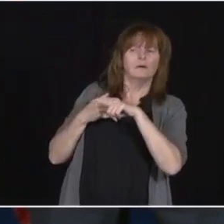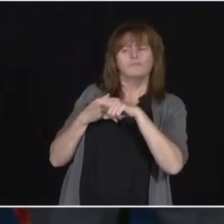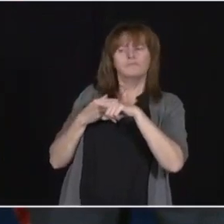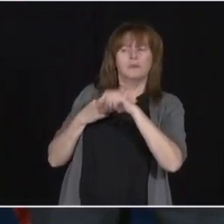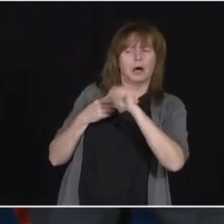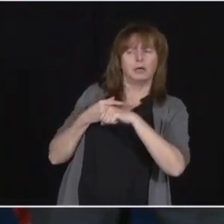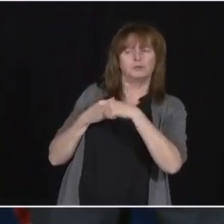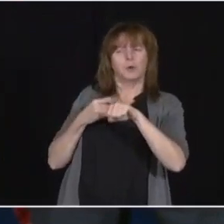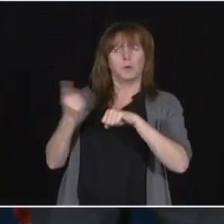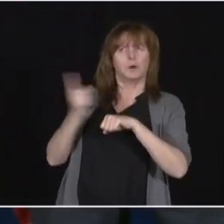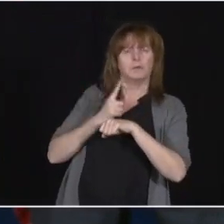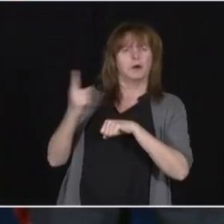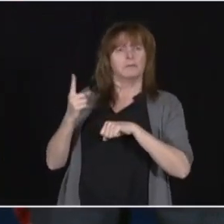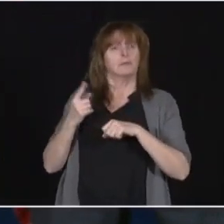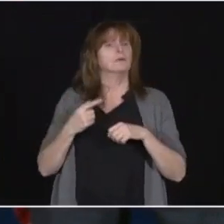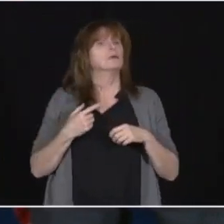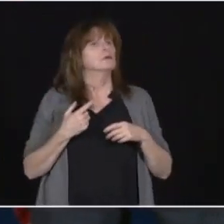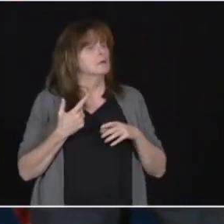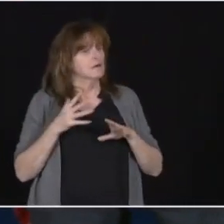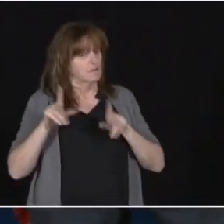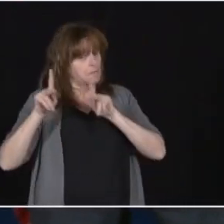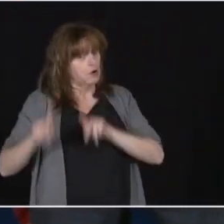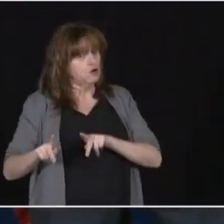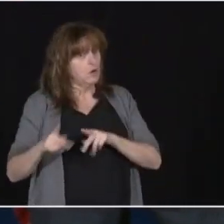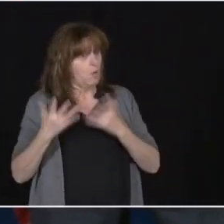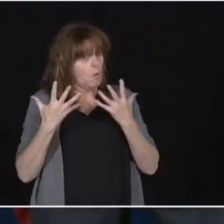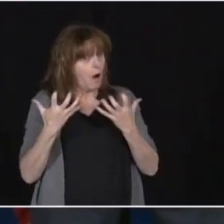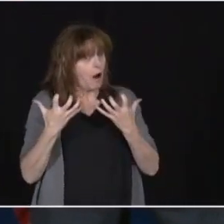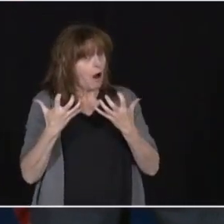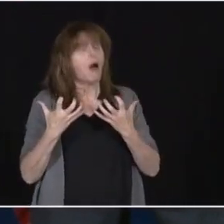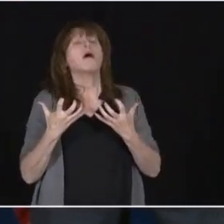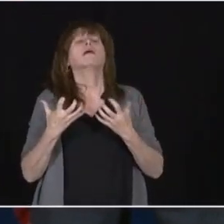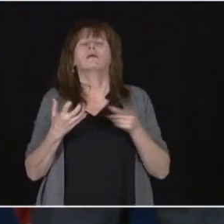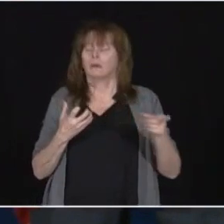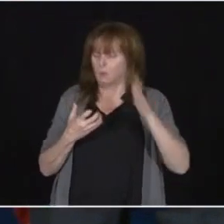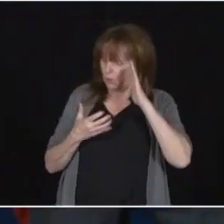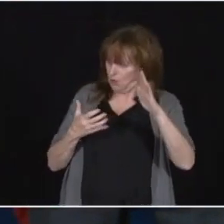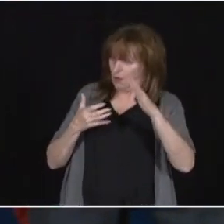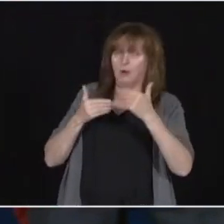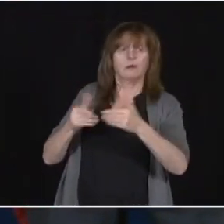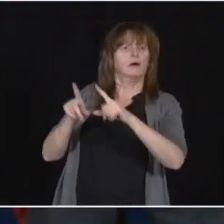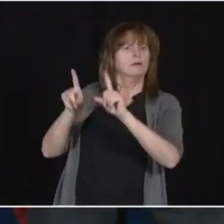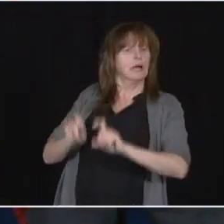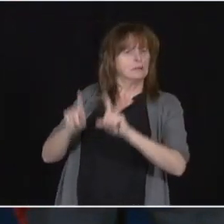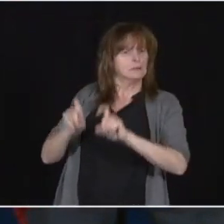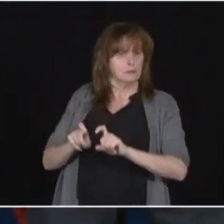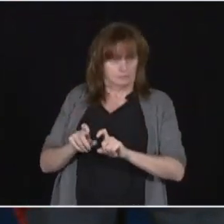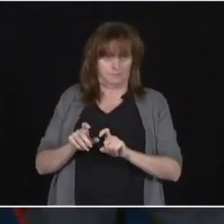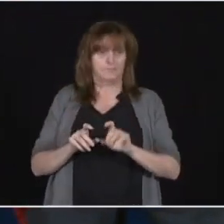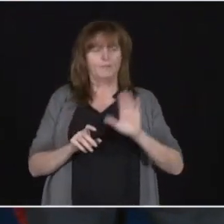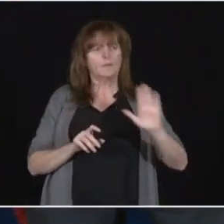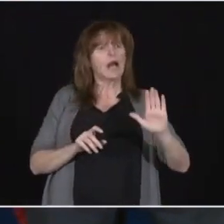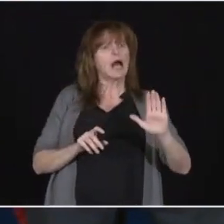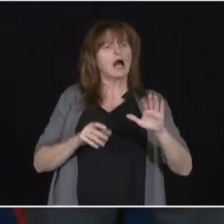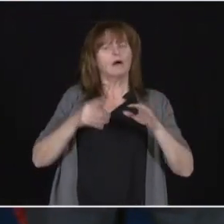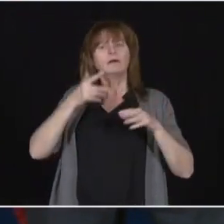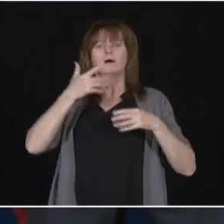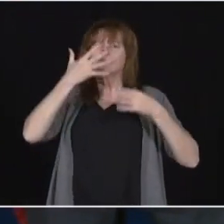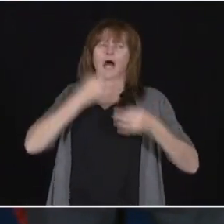But now if people have symptoms and want to be tested they will be tested. So that is really important from a community perspective as we are opening the economy so we can see what the effect is